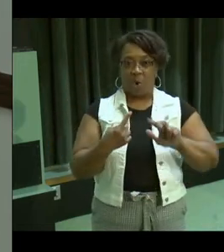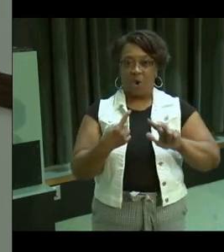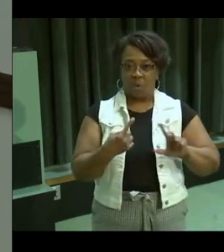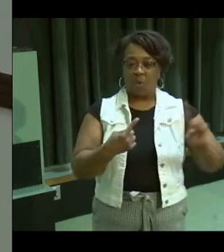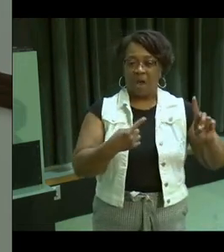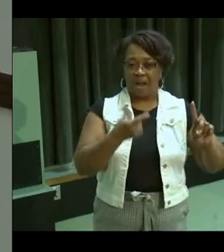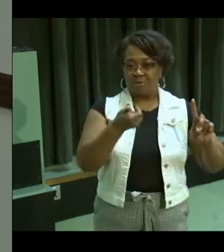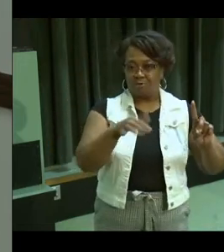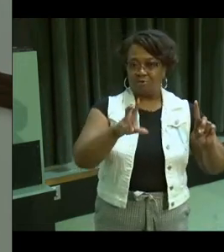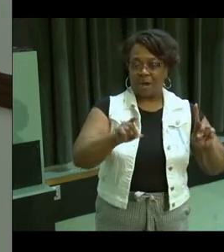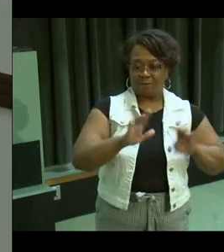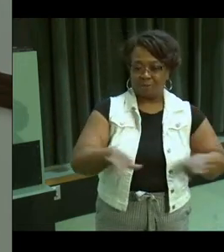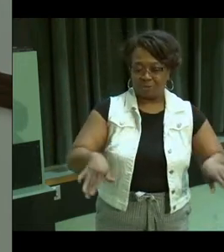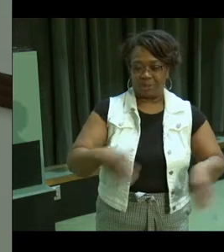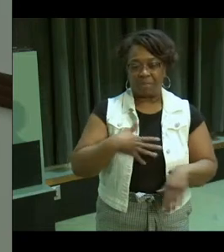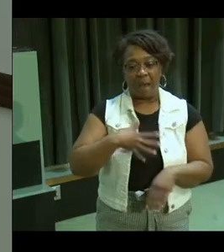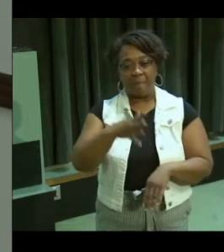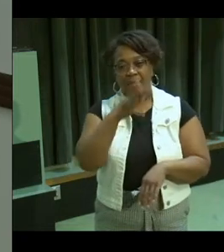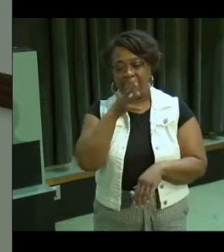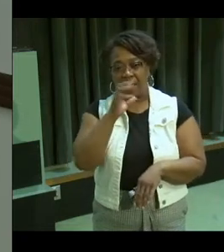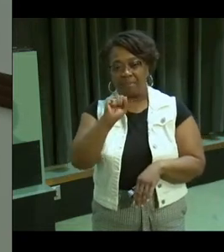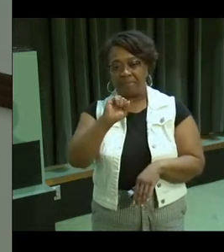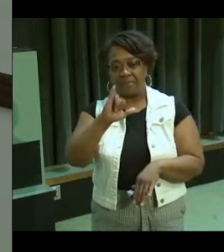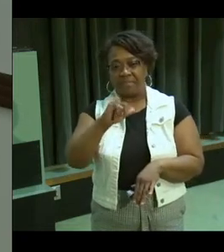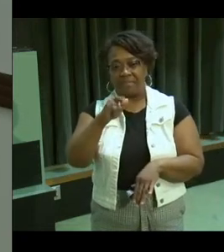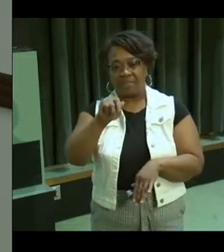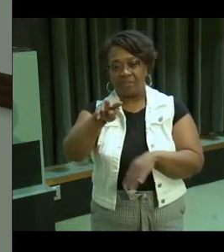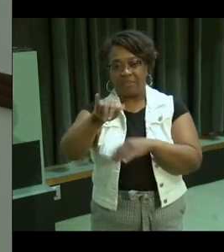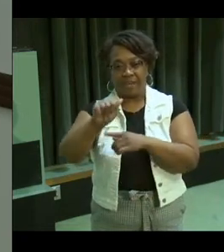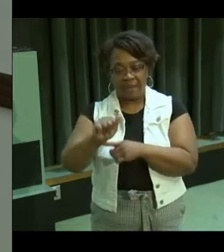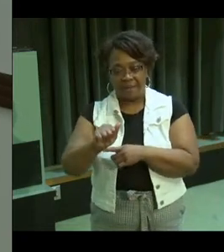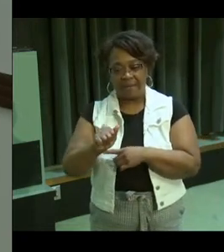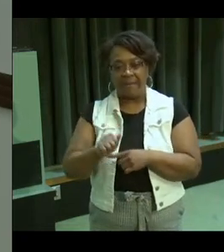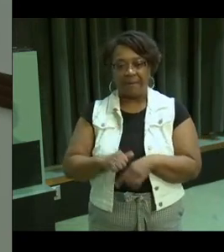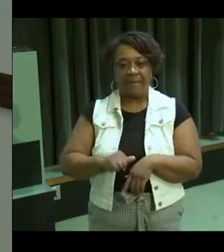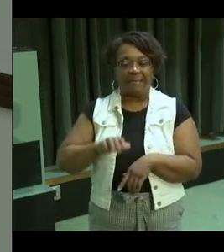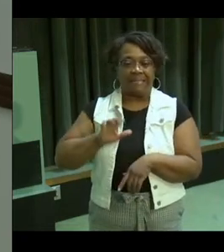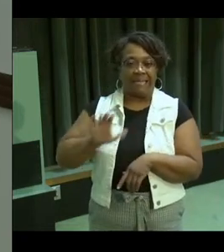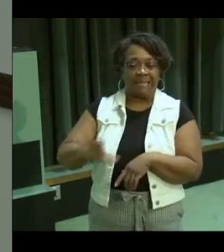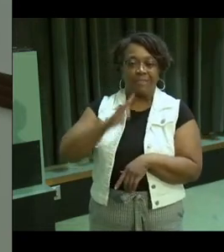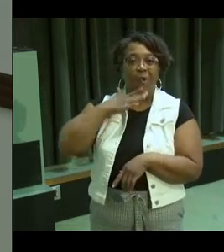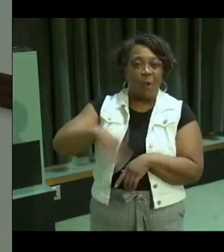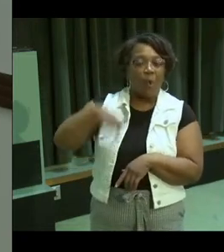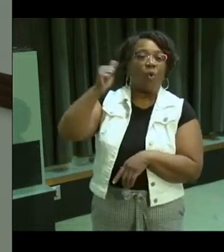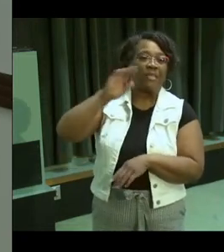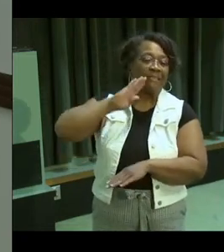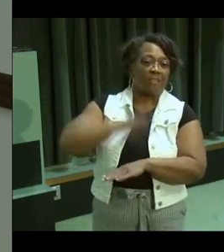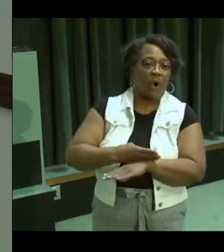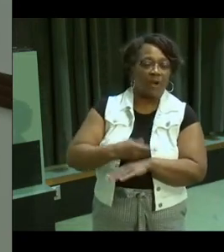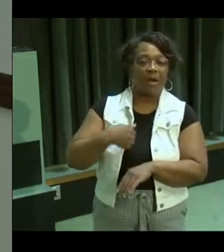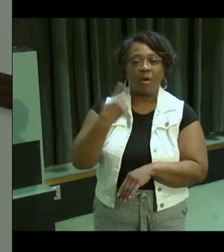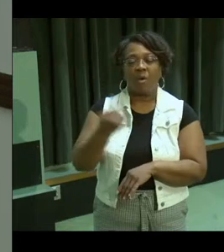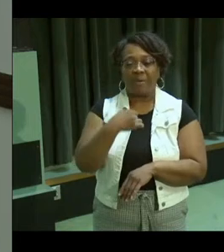31 grandchildren. My mom,